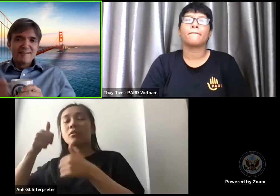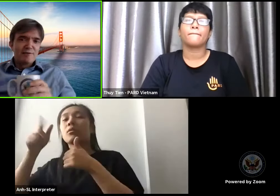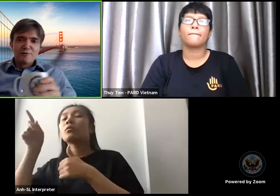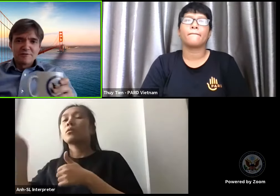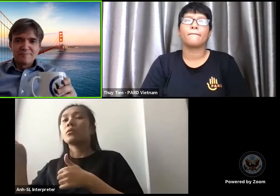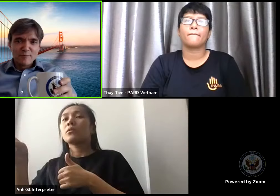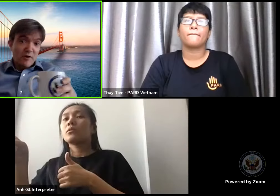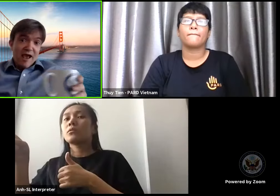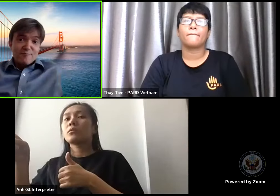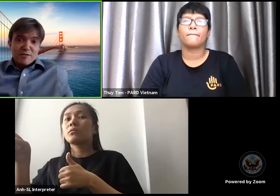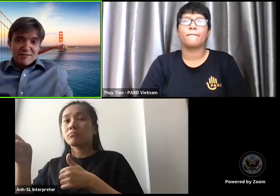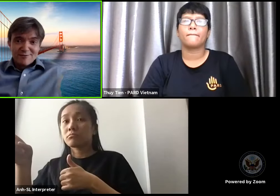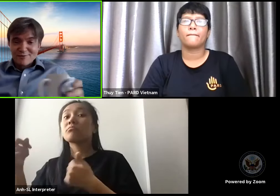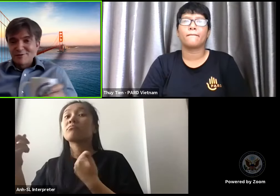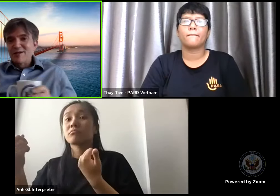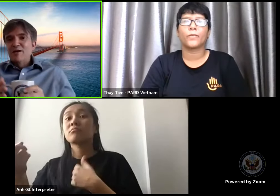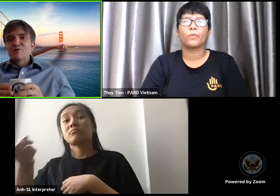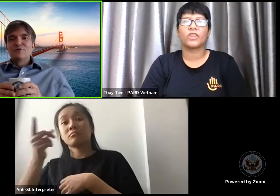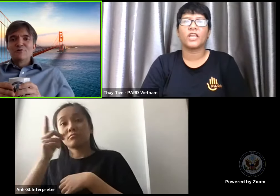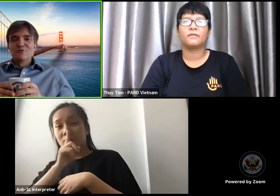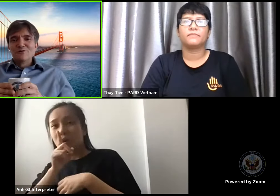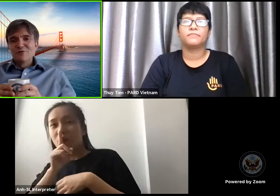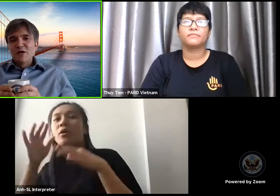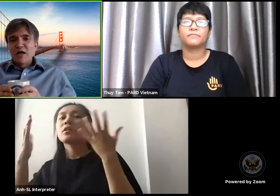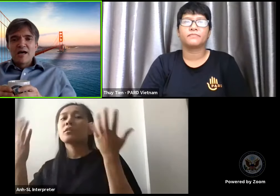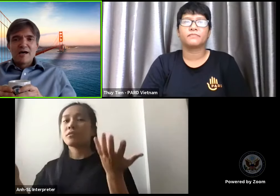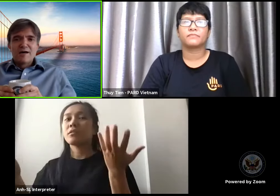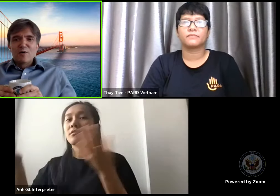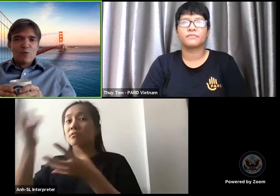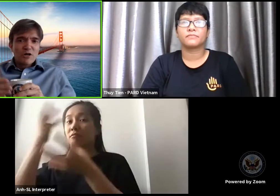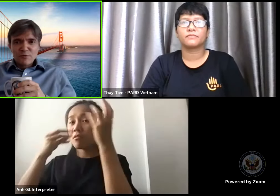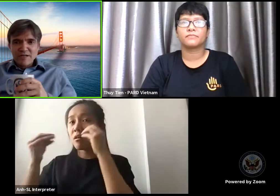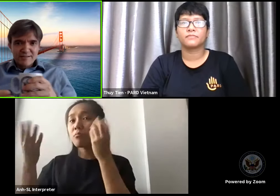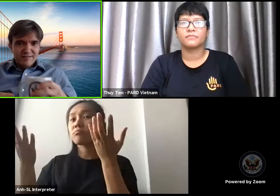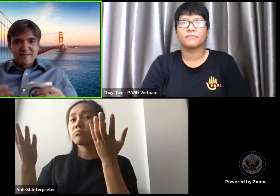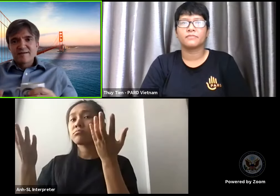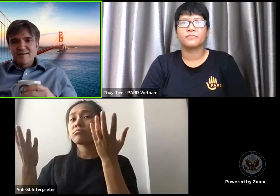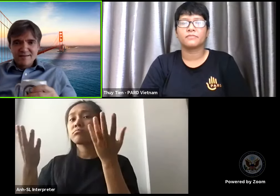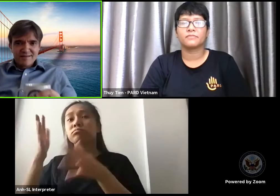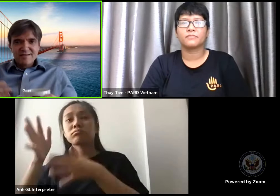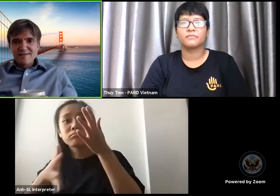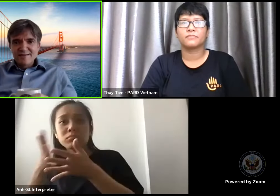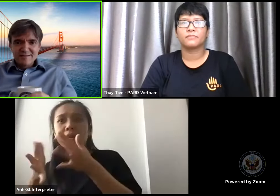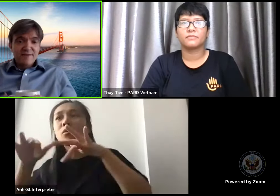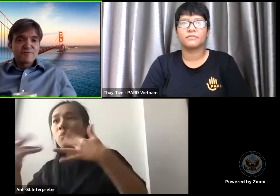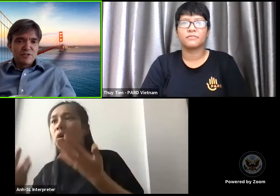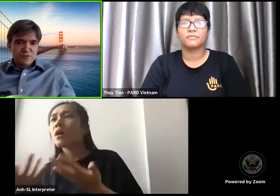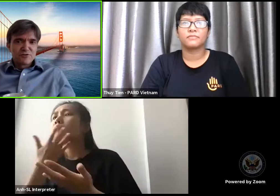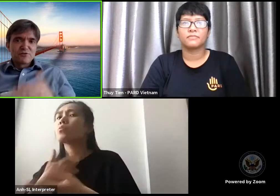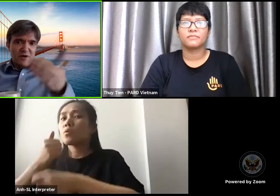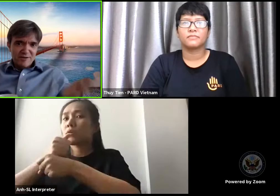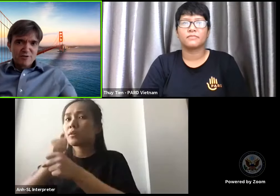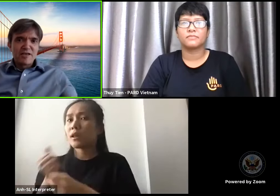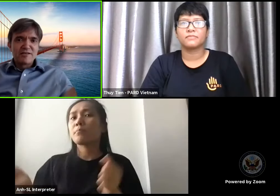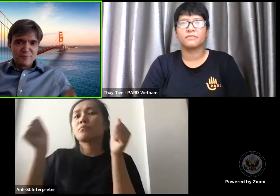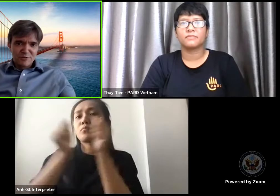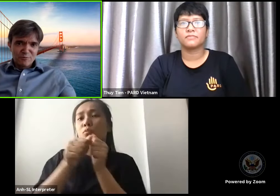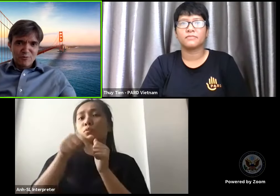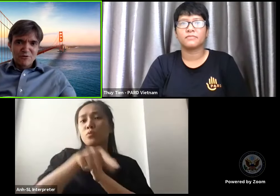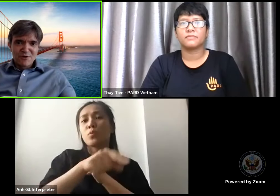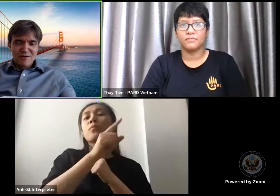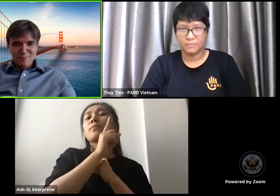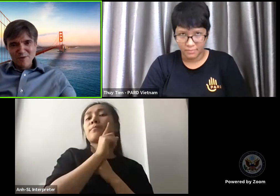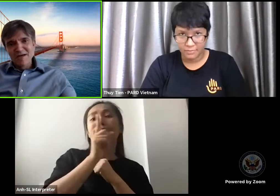eager or have been eager to work with the deaf teachers who are educated with your program